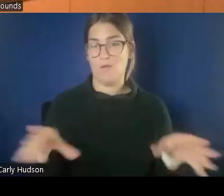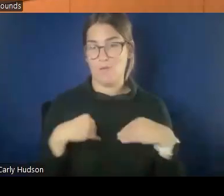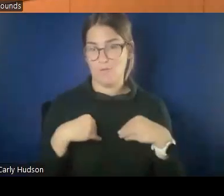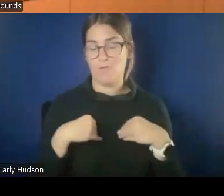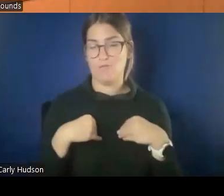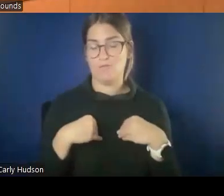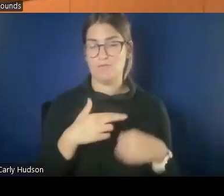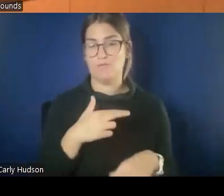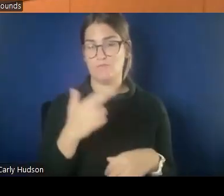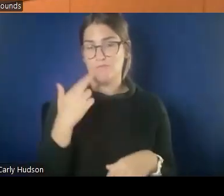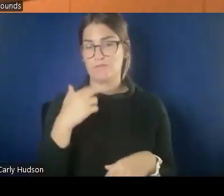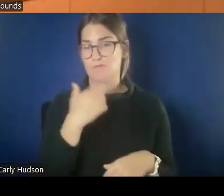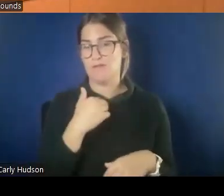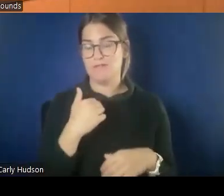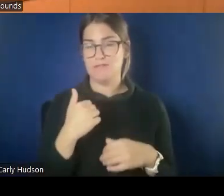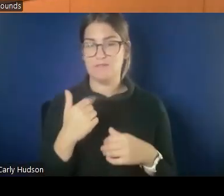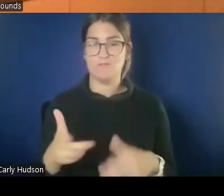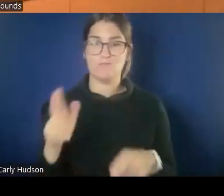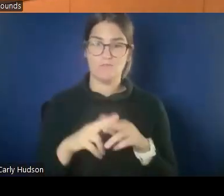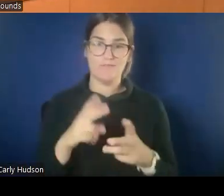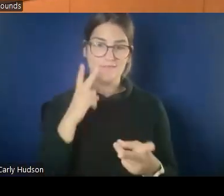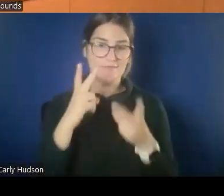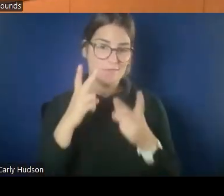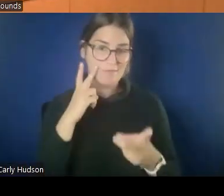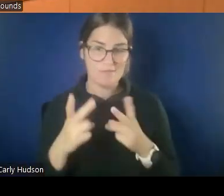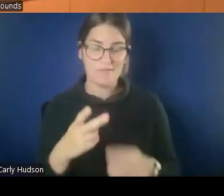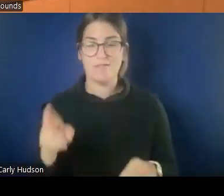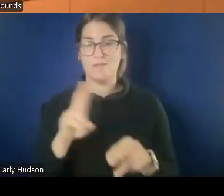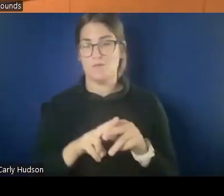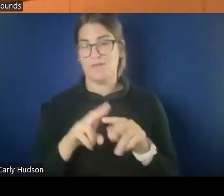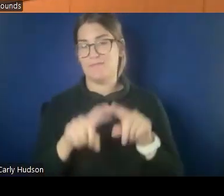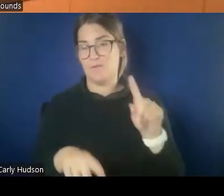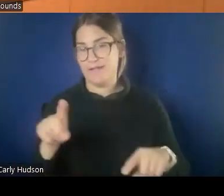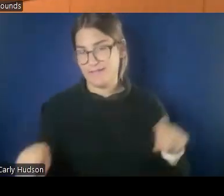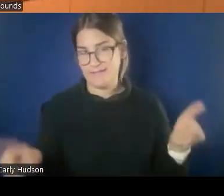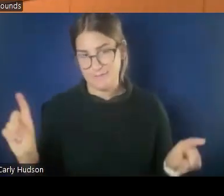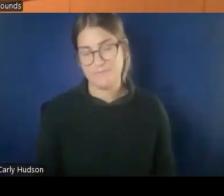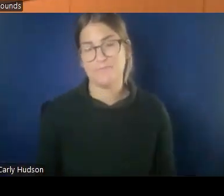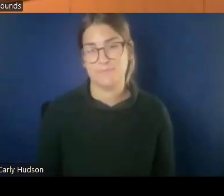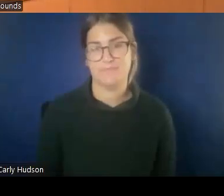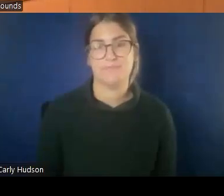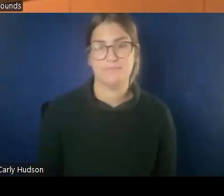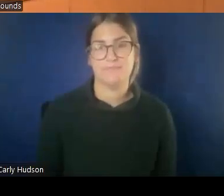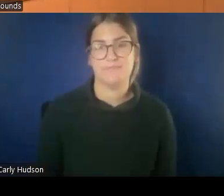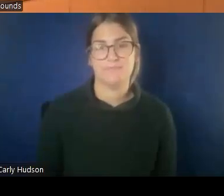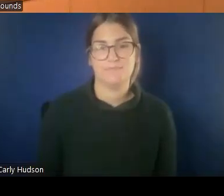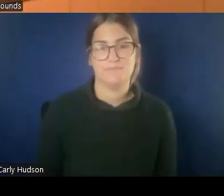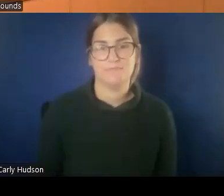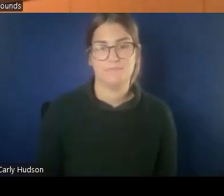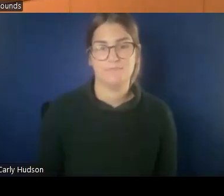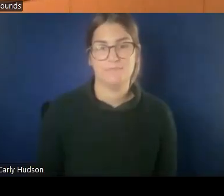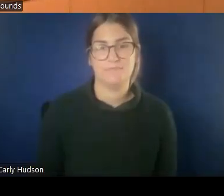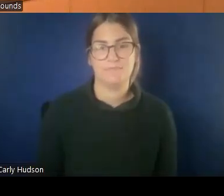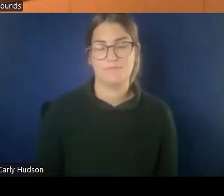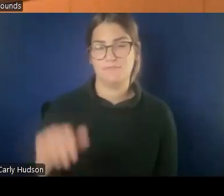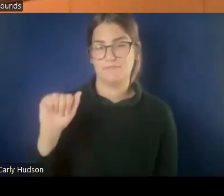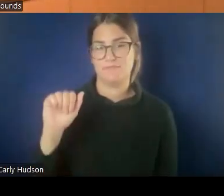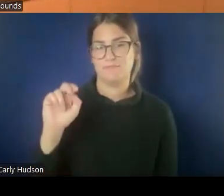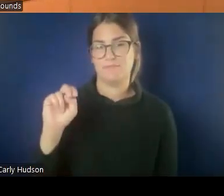both increase that um visibility and variety would be amazing we have like a three-page proposal for